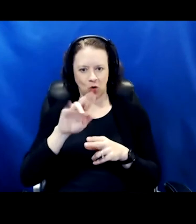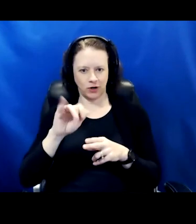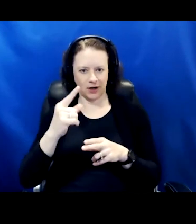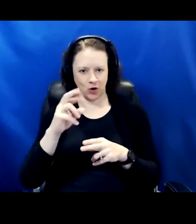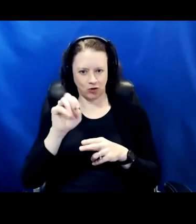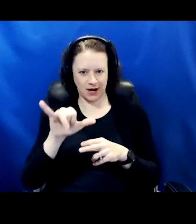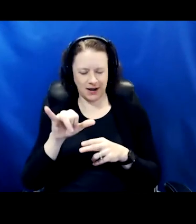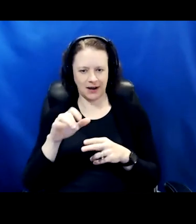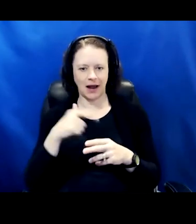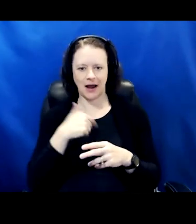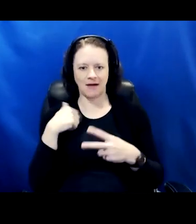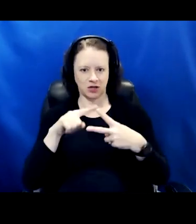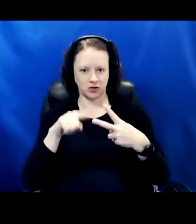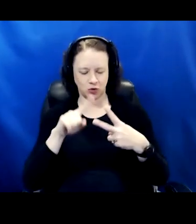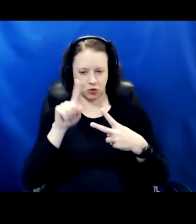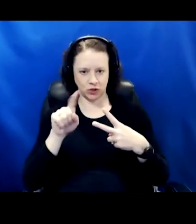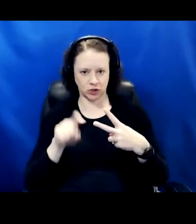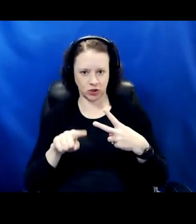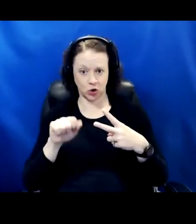Could someone verbalize Russell's website?